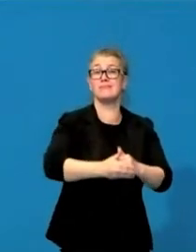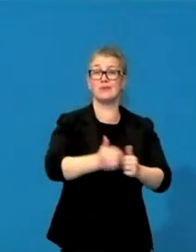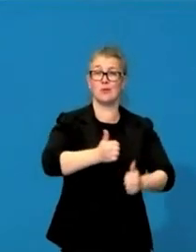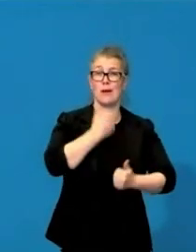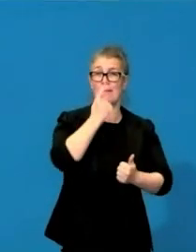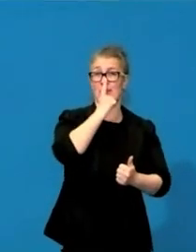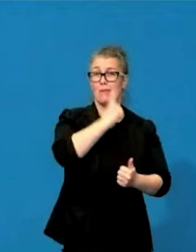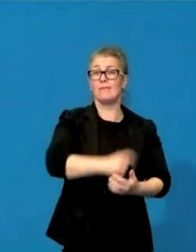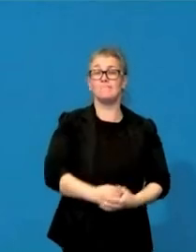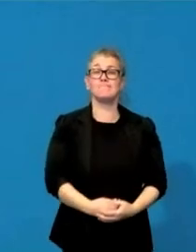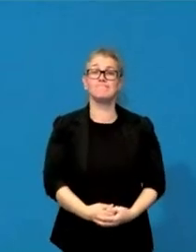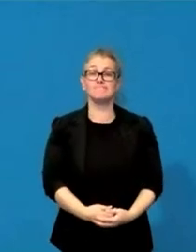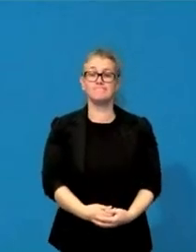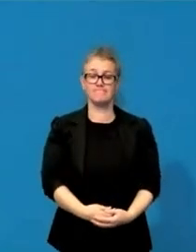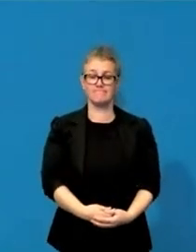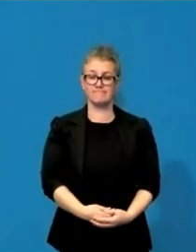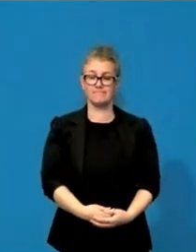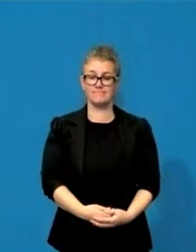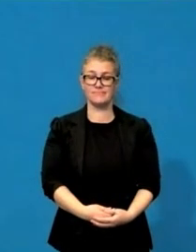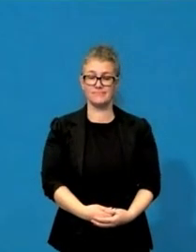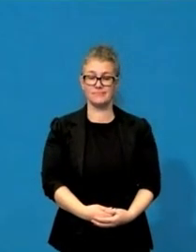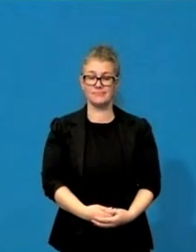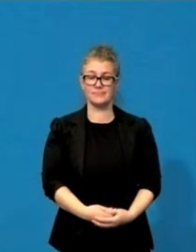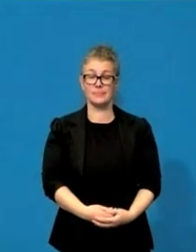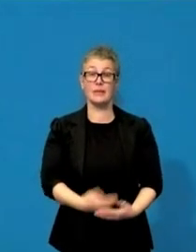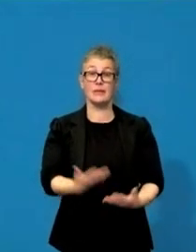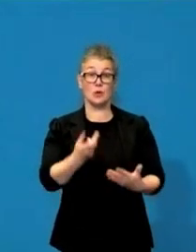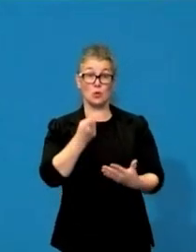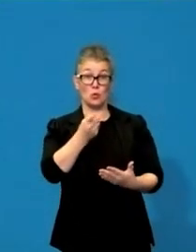And what message would you have for government?